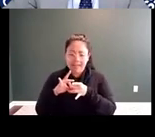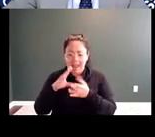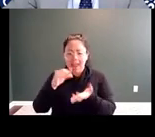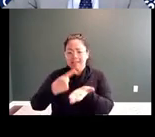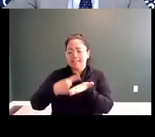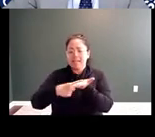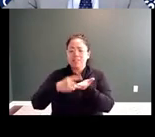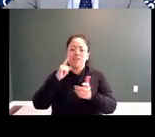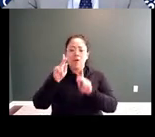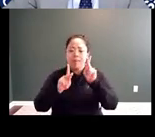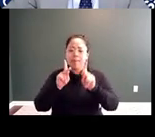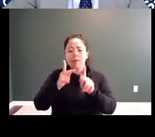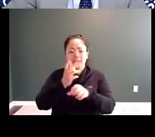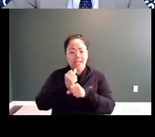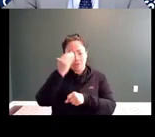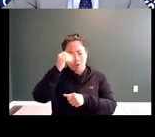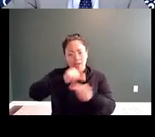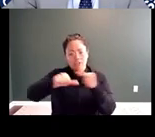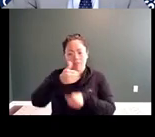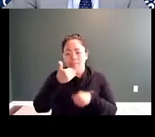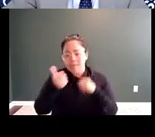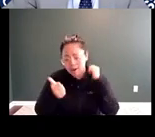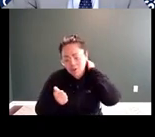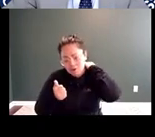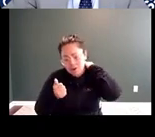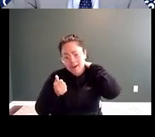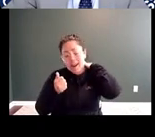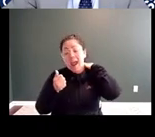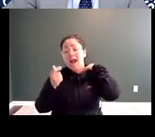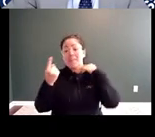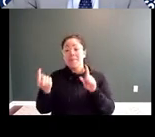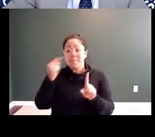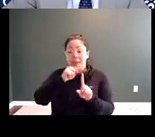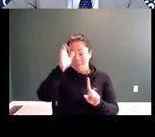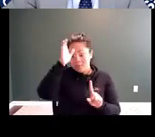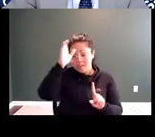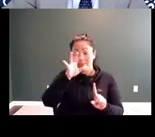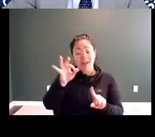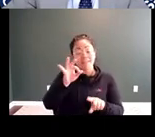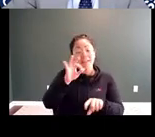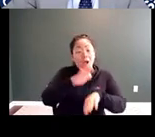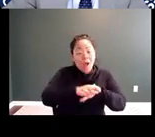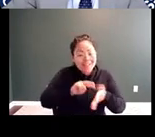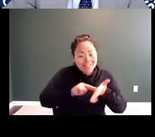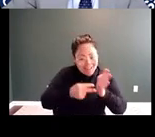for people to get to know one another better. And again, back to that intentionality piece the fact that our organization reserved